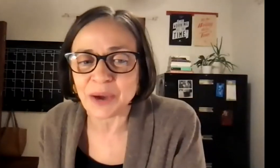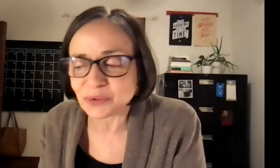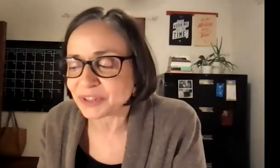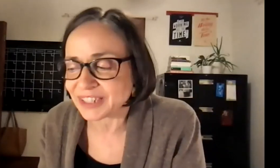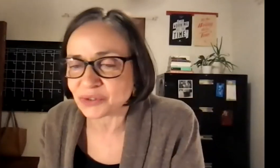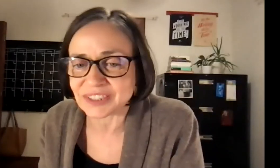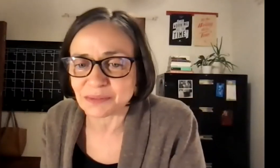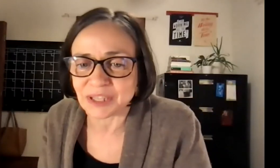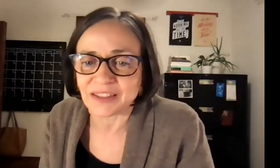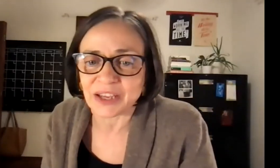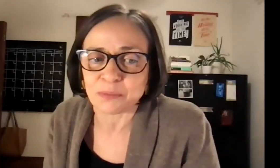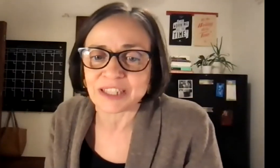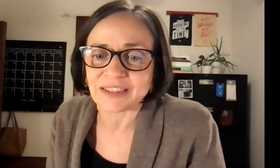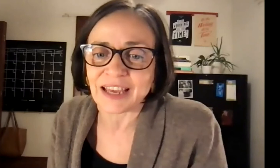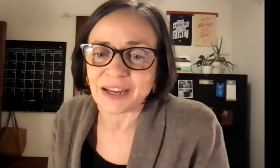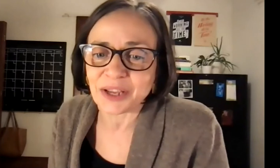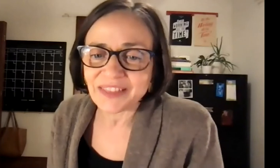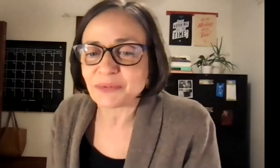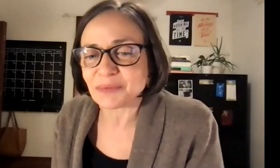a tree but that, that violence and that murder of particular people without any judicial